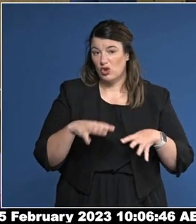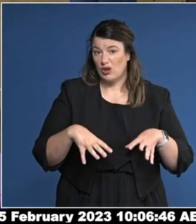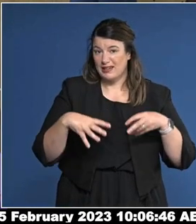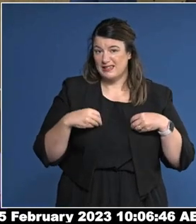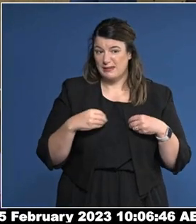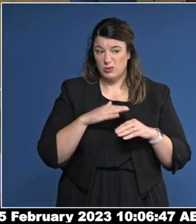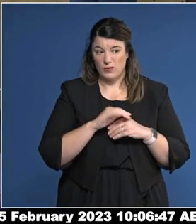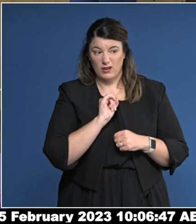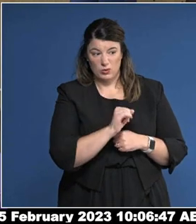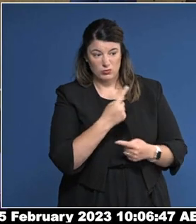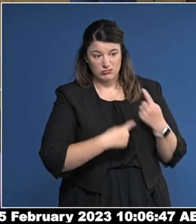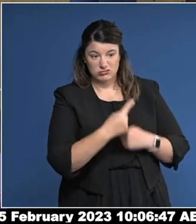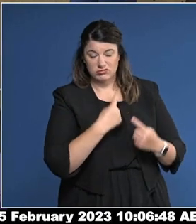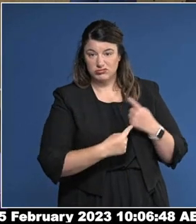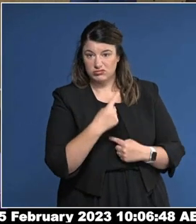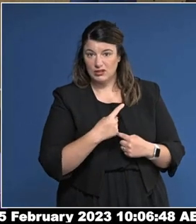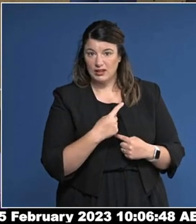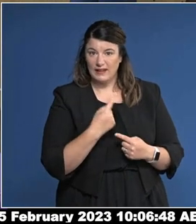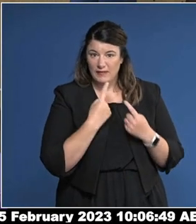matters. That appears at paragraph 37.